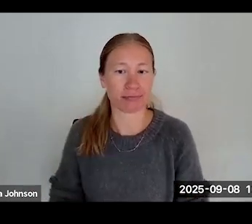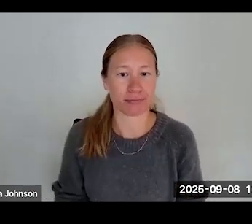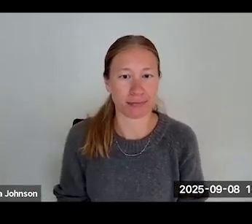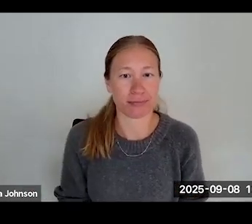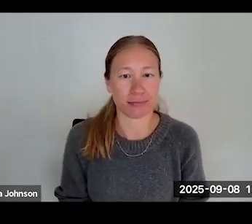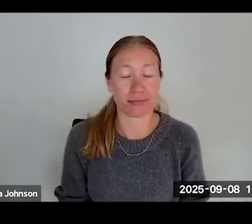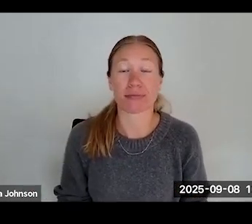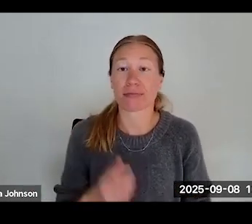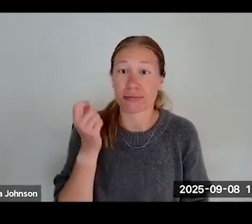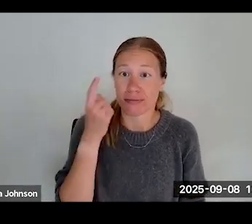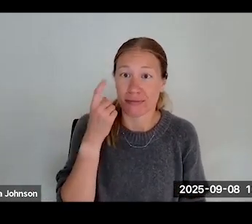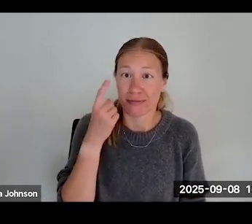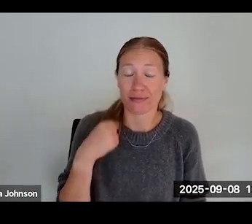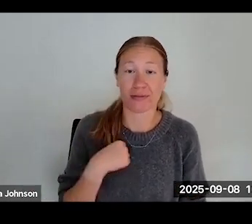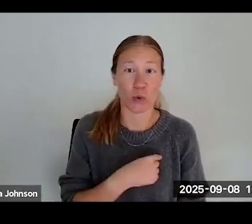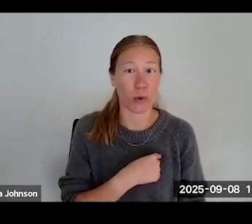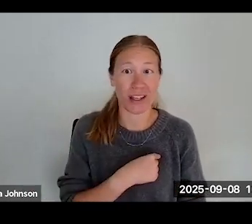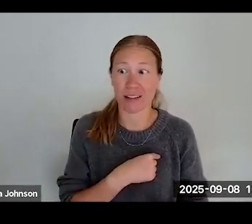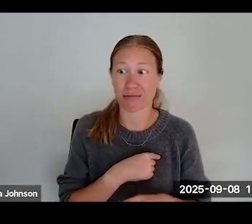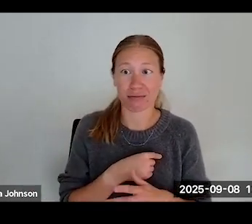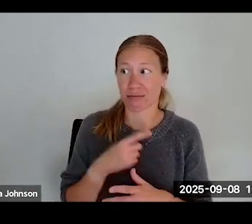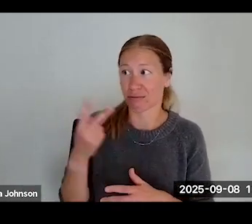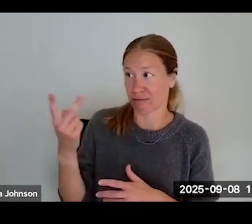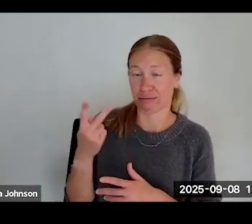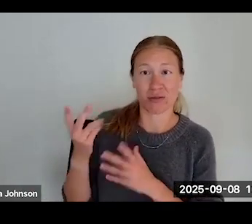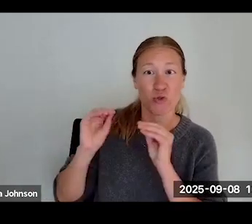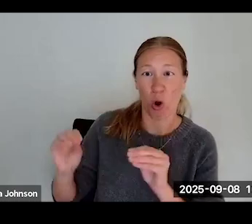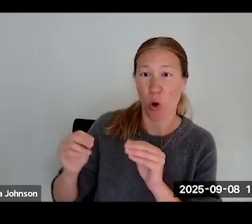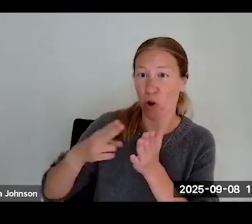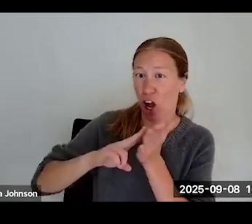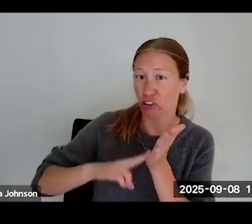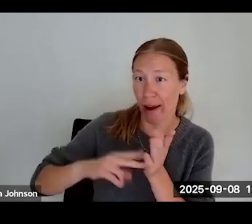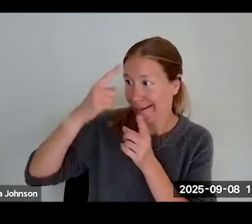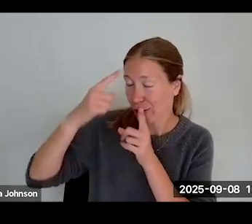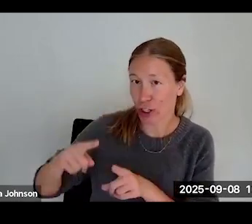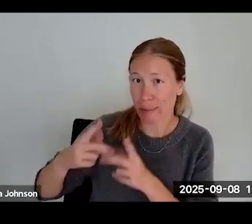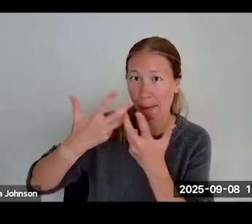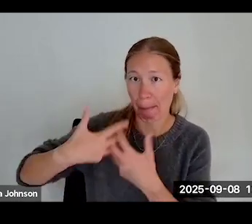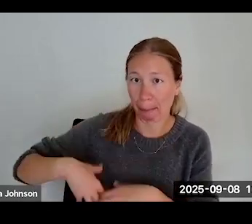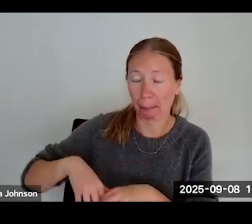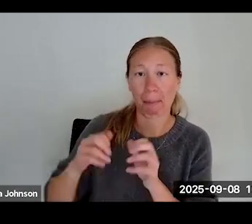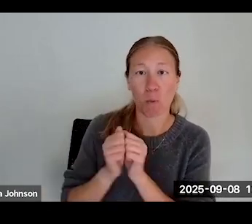However, if we do not have a contract or an agreement or other arrangement with that third party,